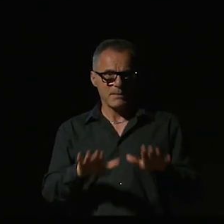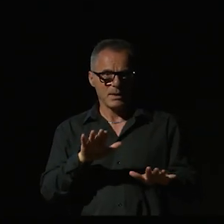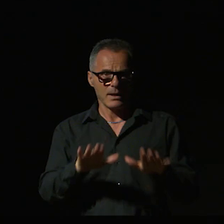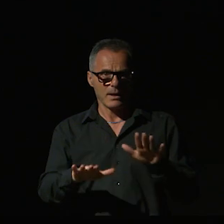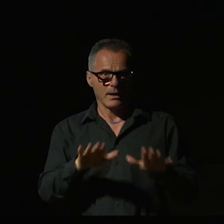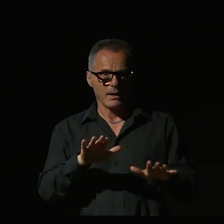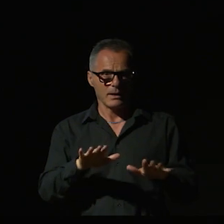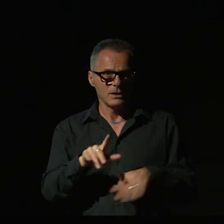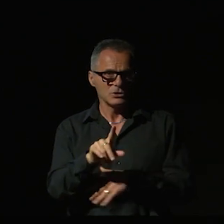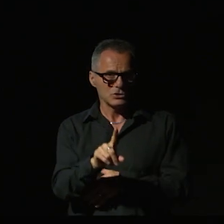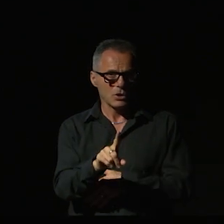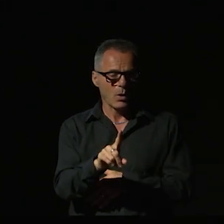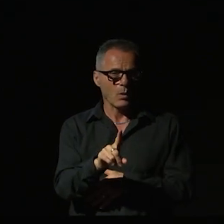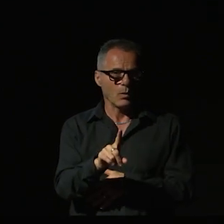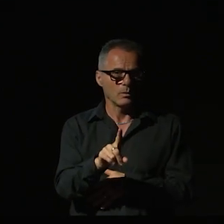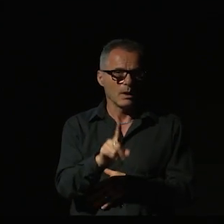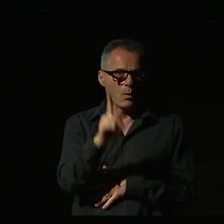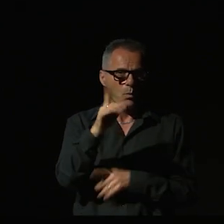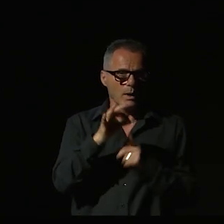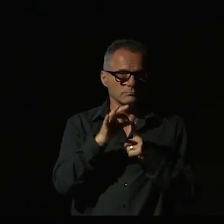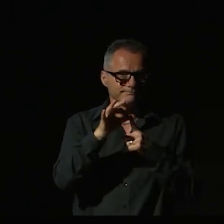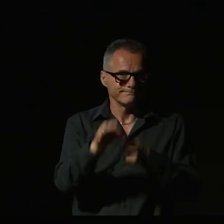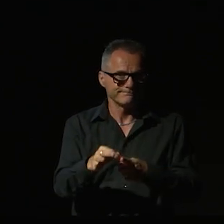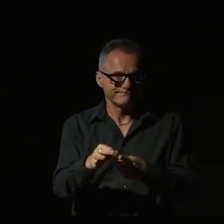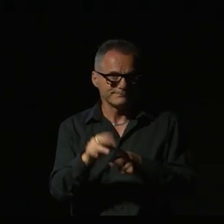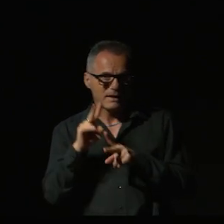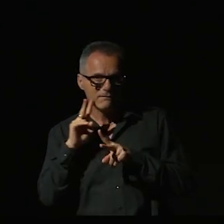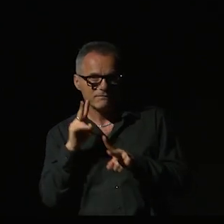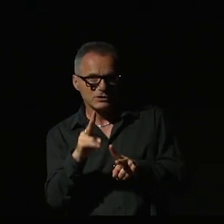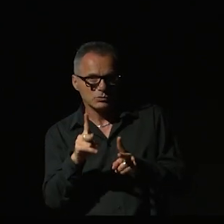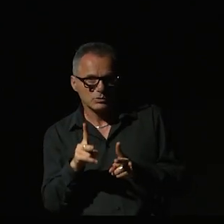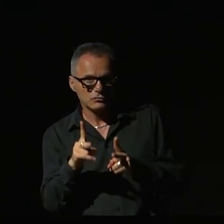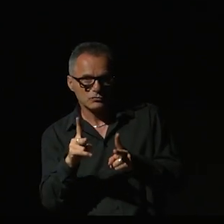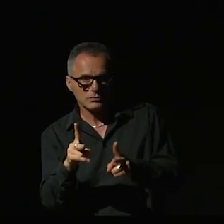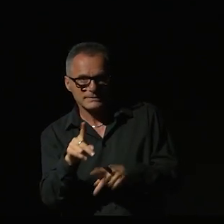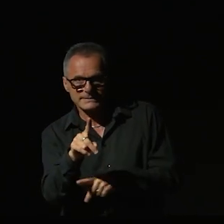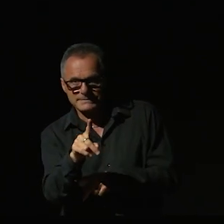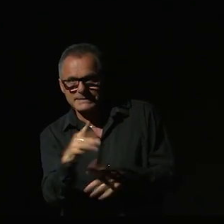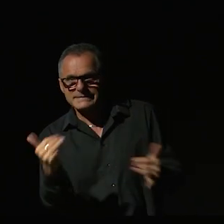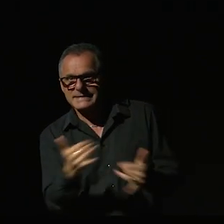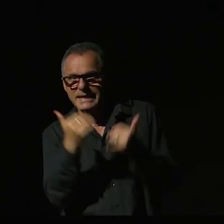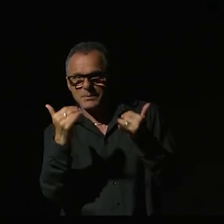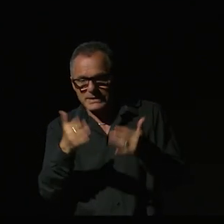that the visual roots were found in the sarcophagi that celebrated birth Venus